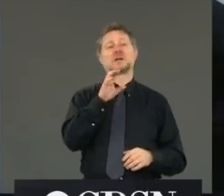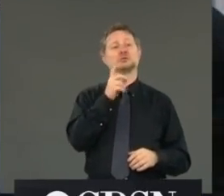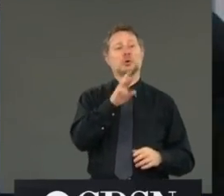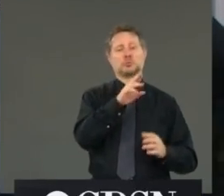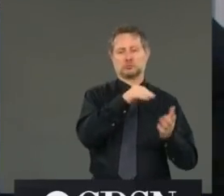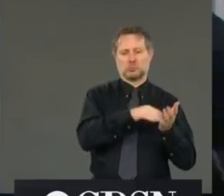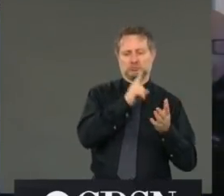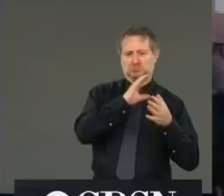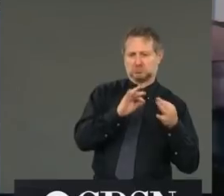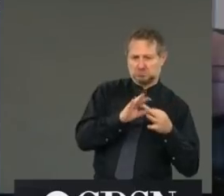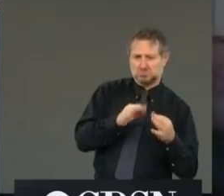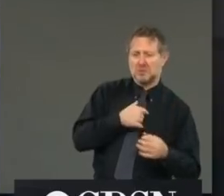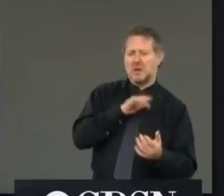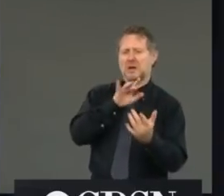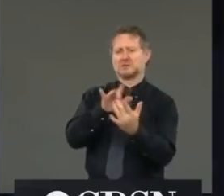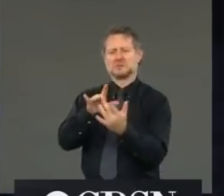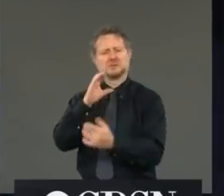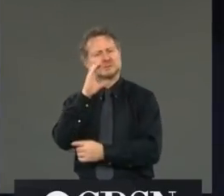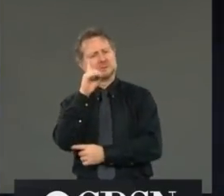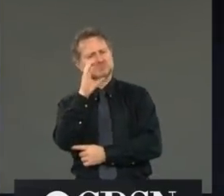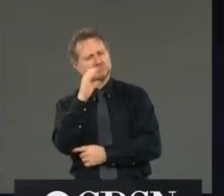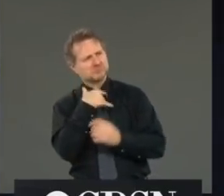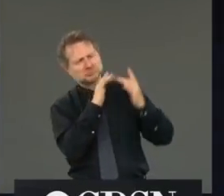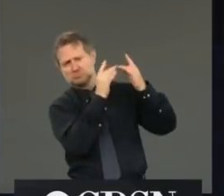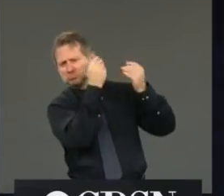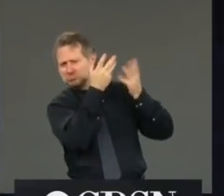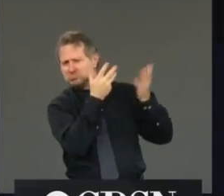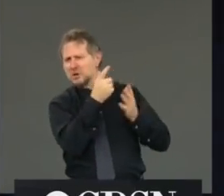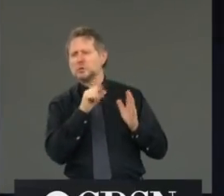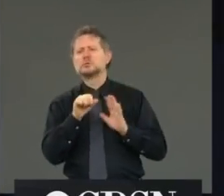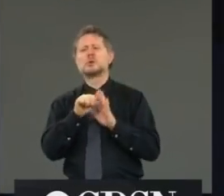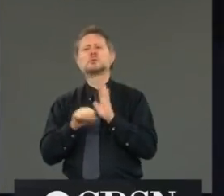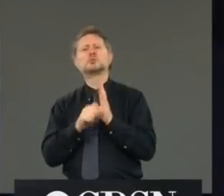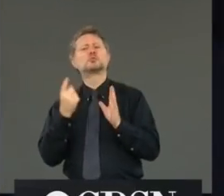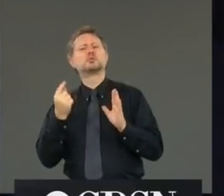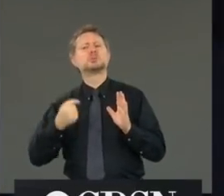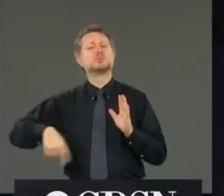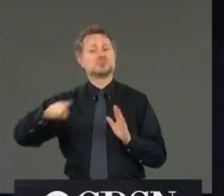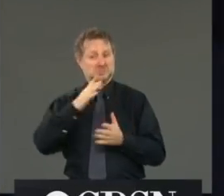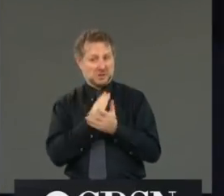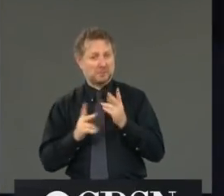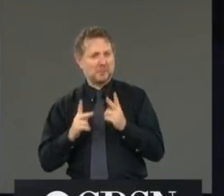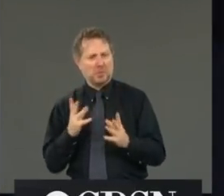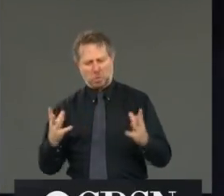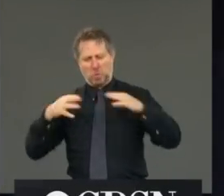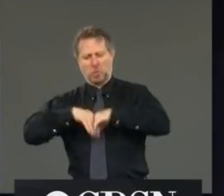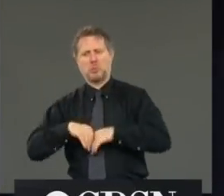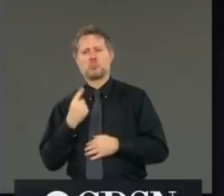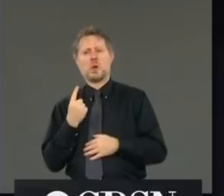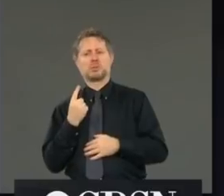TO PUT THEM TOGETHER SHORT HAND, THAT'S UP TO YOU. BUT SCIENTIFICALLY, THEY'RE TWO DIFFERENT CATEGORIES.